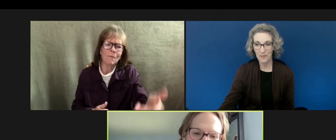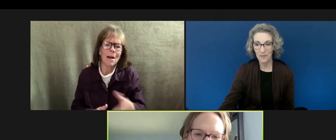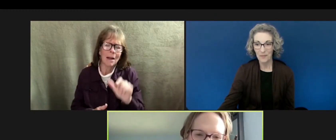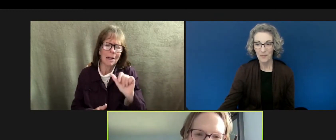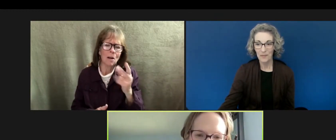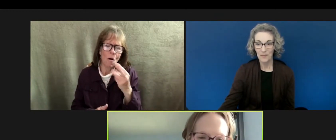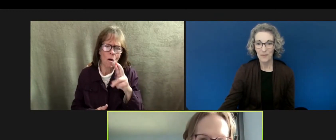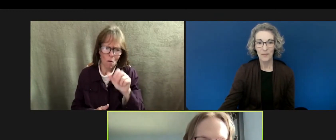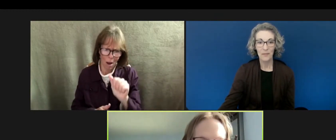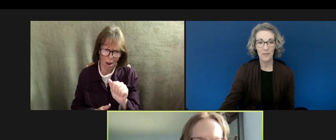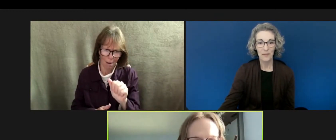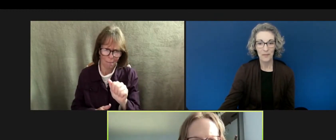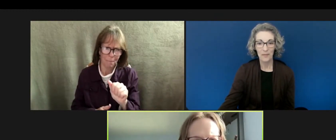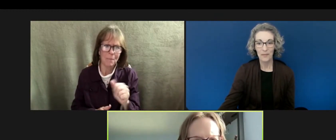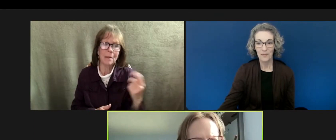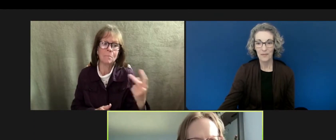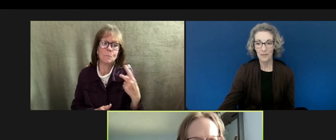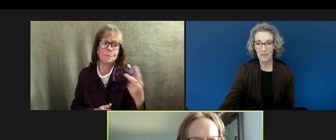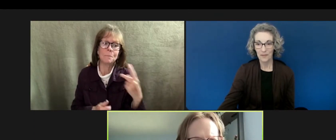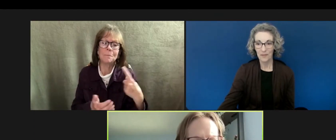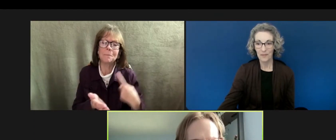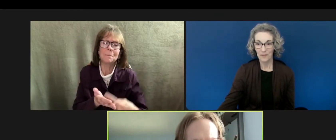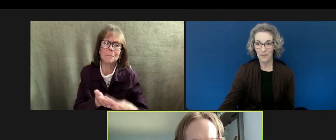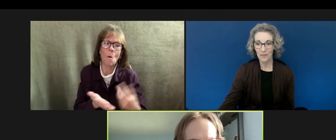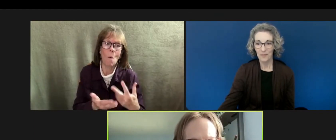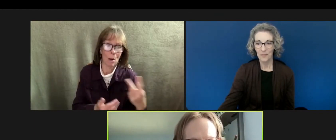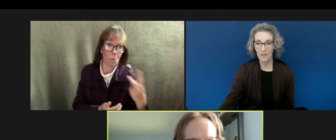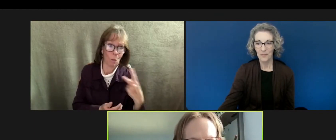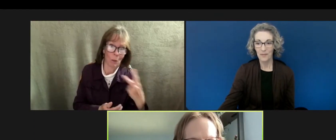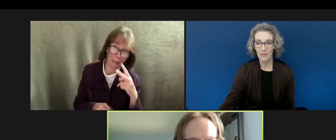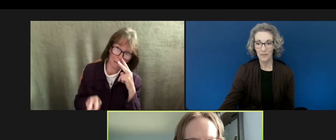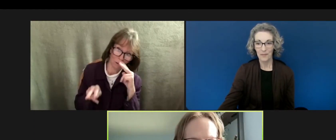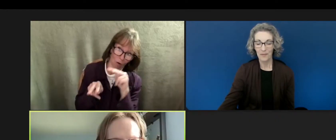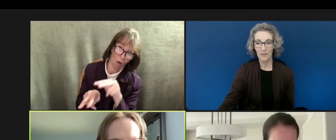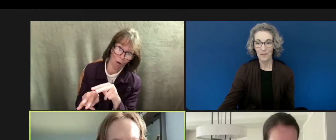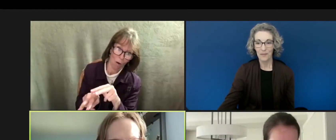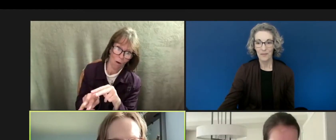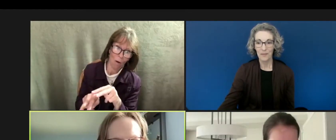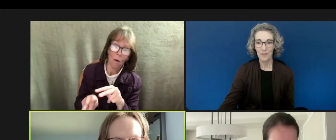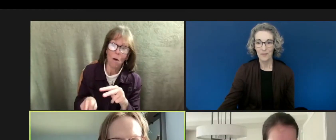I can talk about what we saw there, my gosh Laura [LAUGH] I was